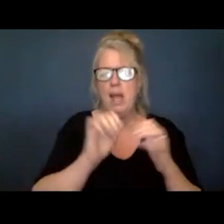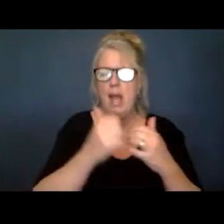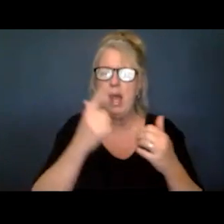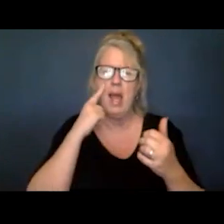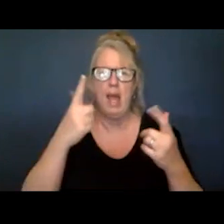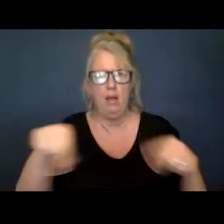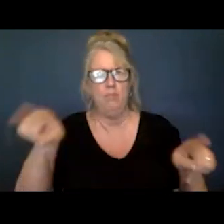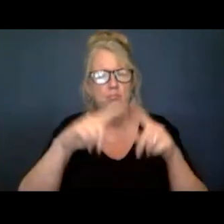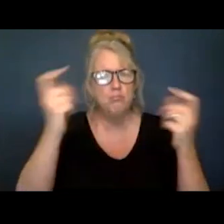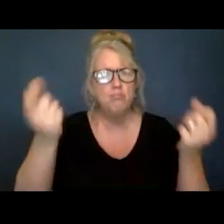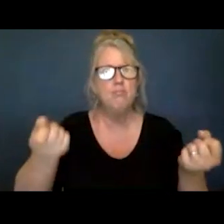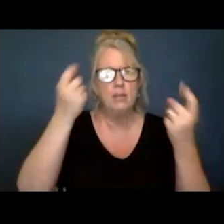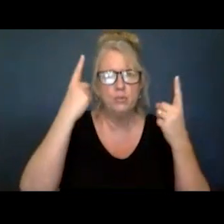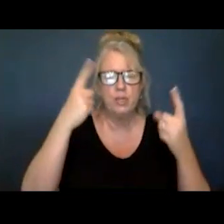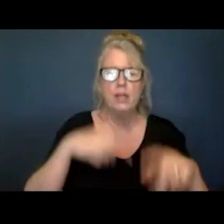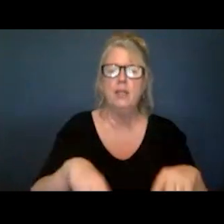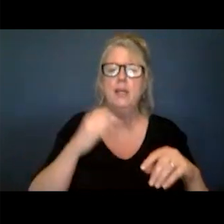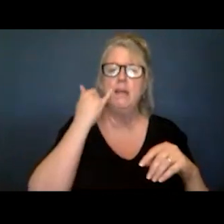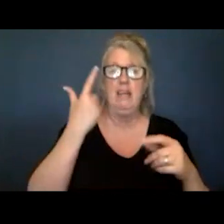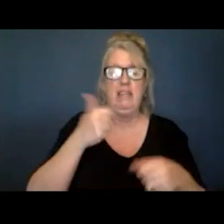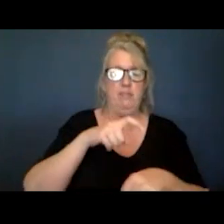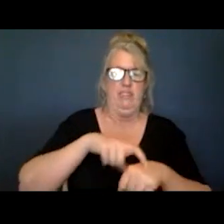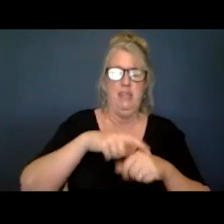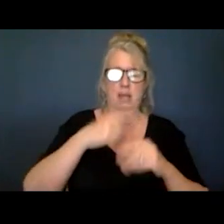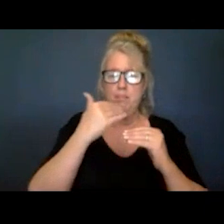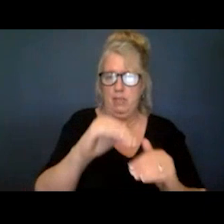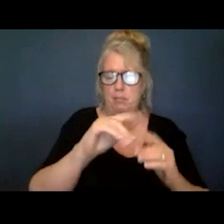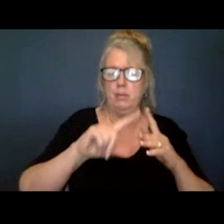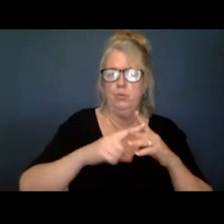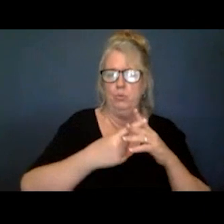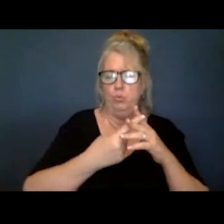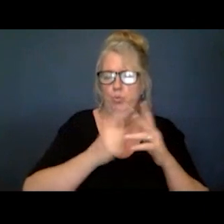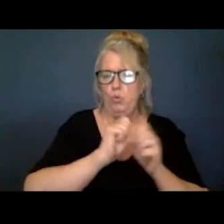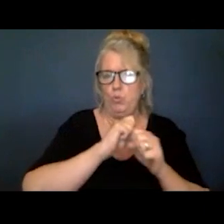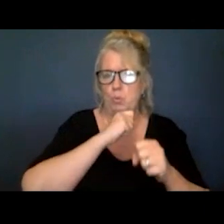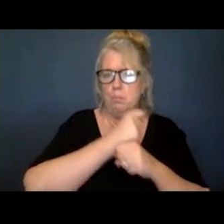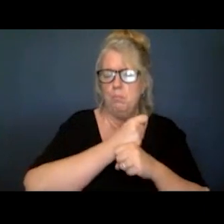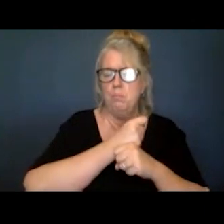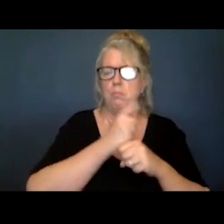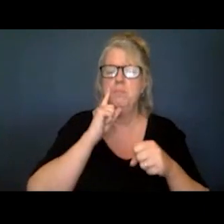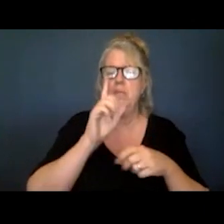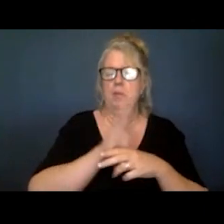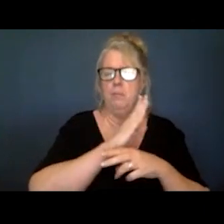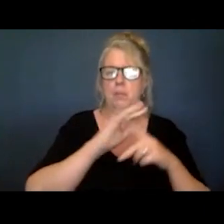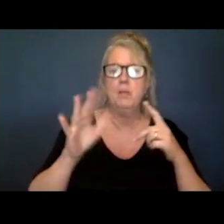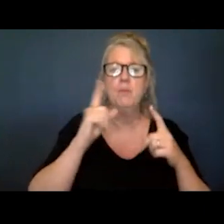audience. If you're pressed for time, start with the Making the Business Case from Ability Path.